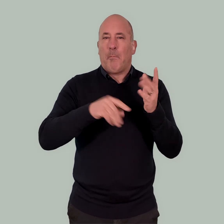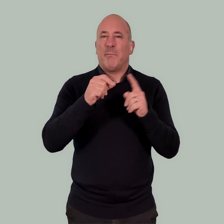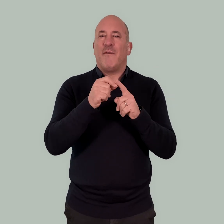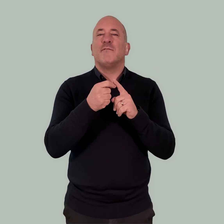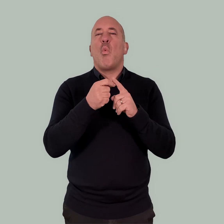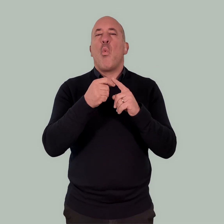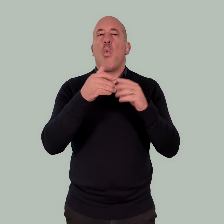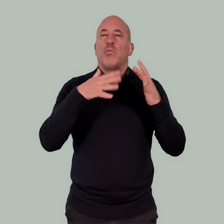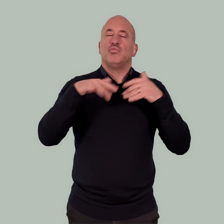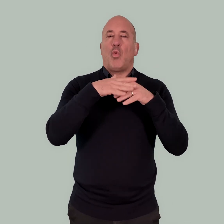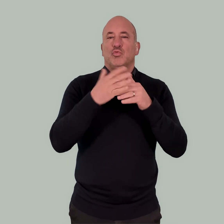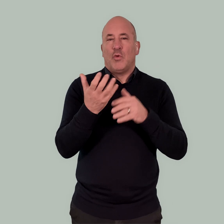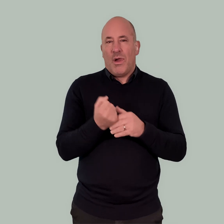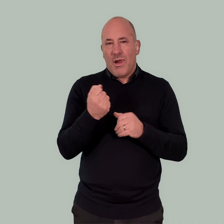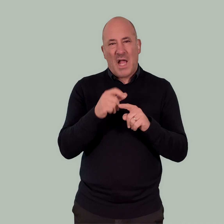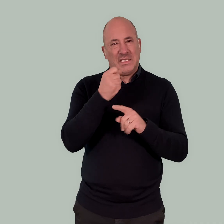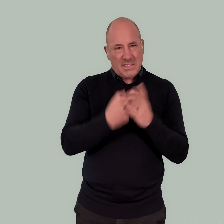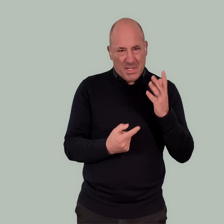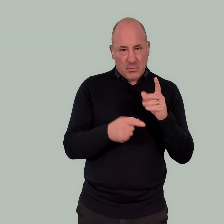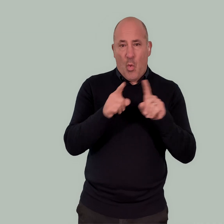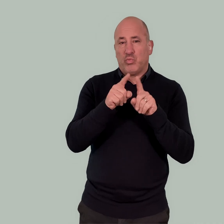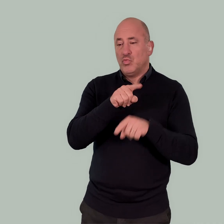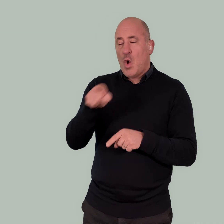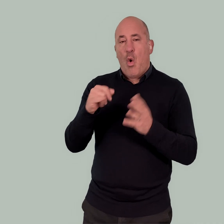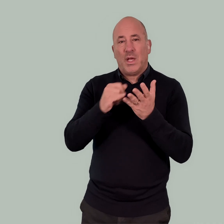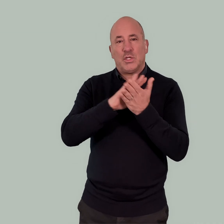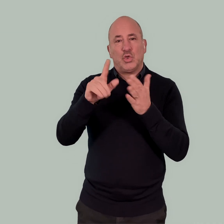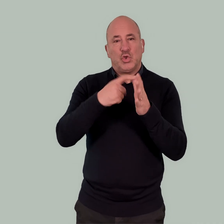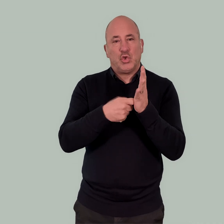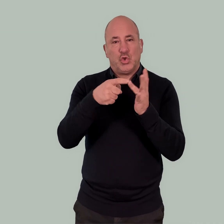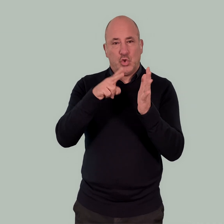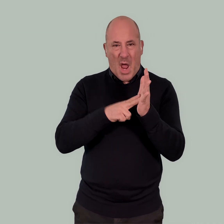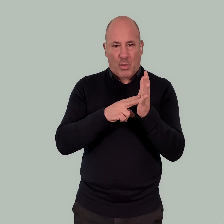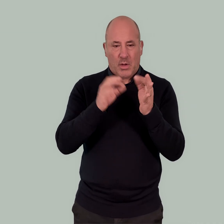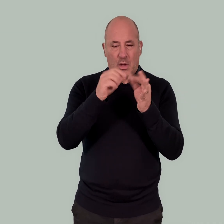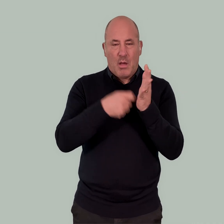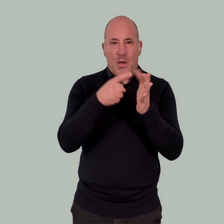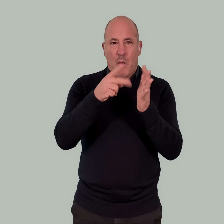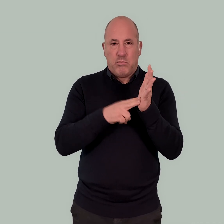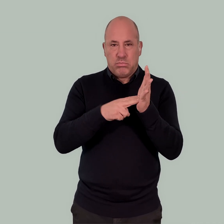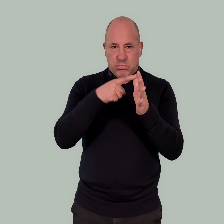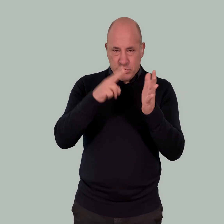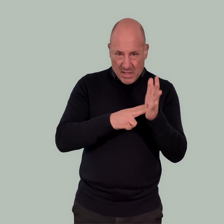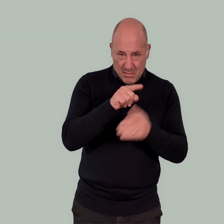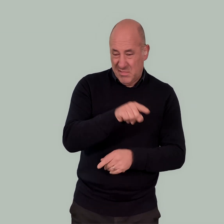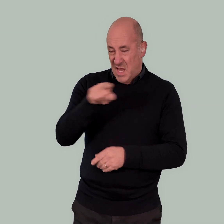Minister for Social Security and Disability; Sharon Brennan